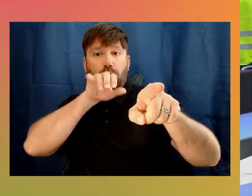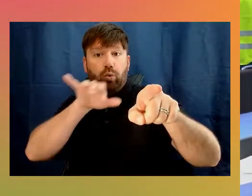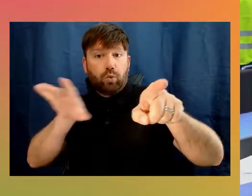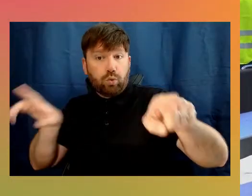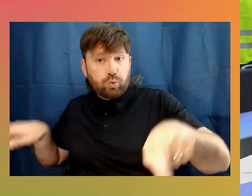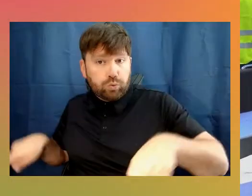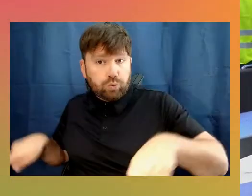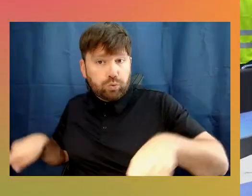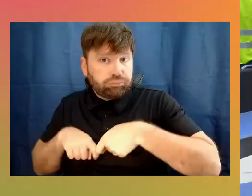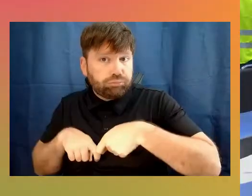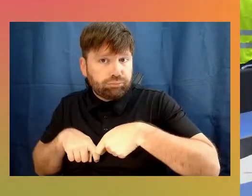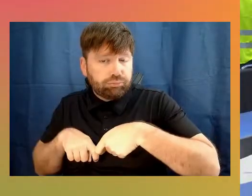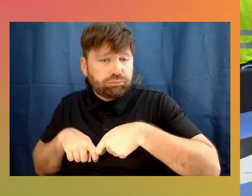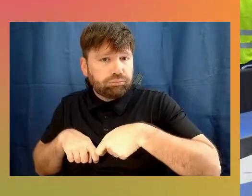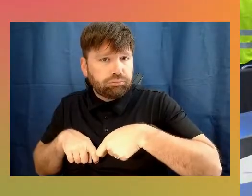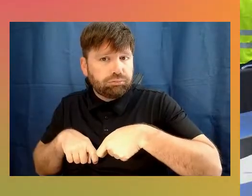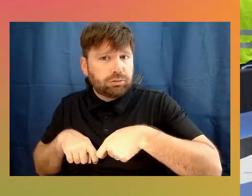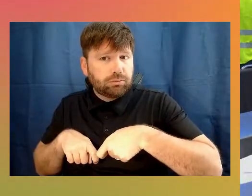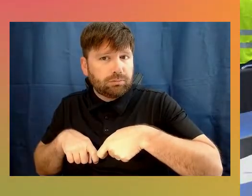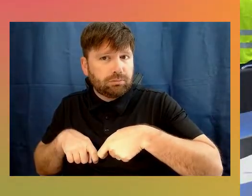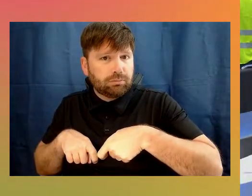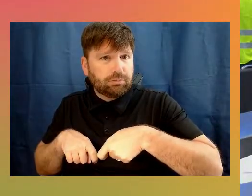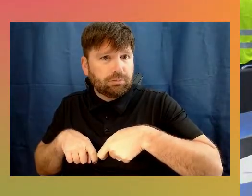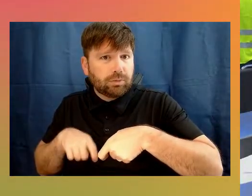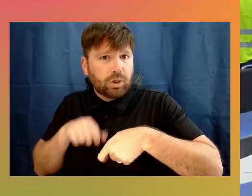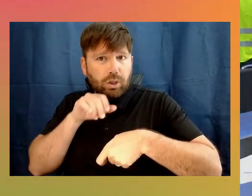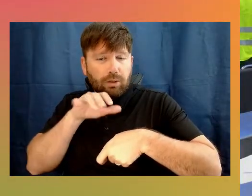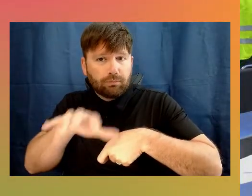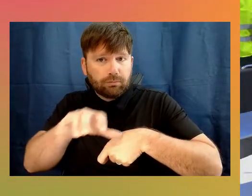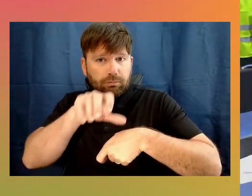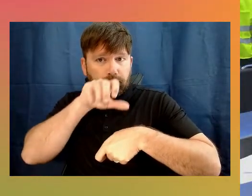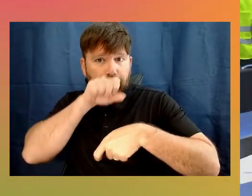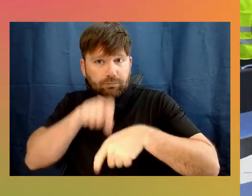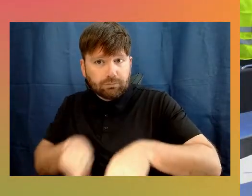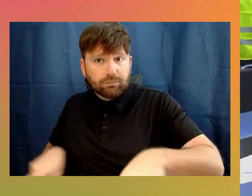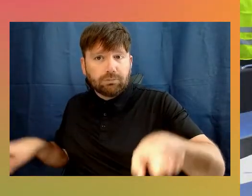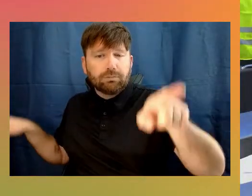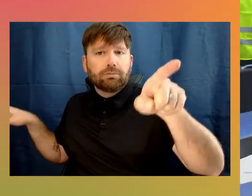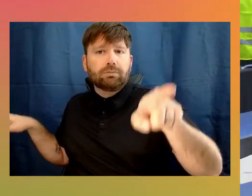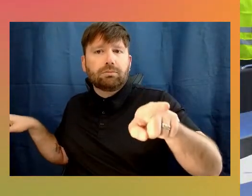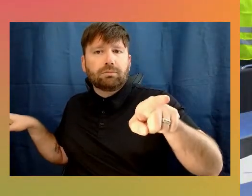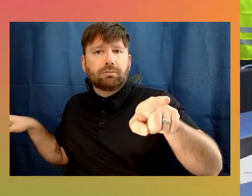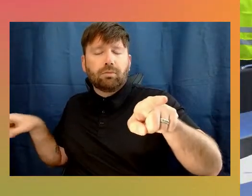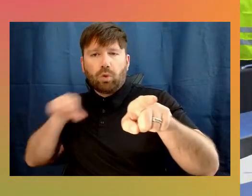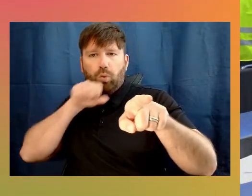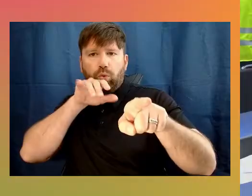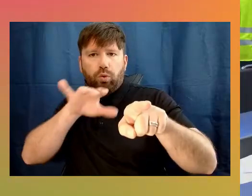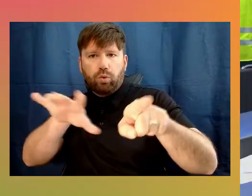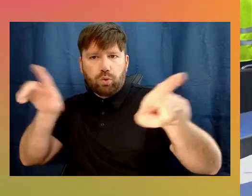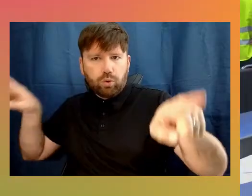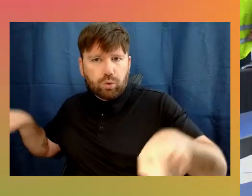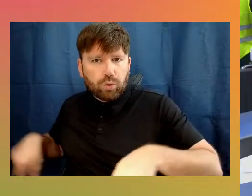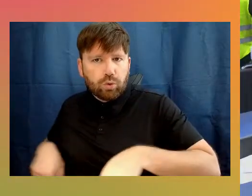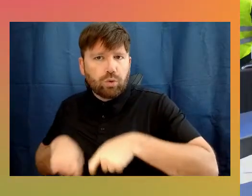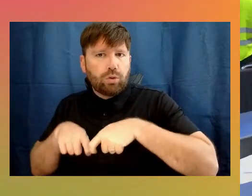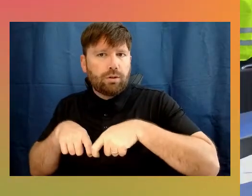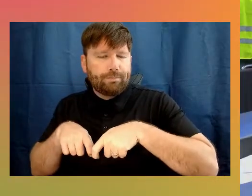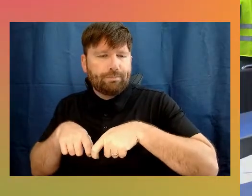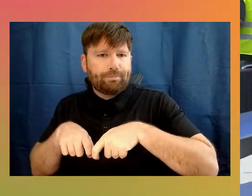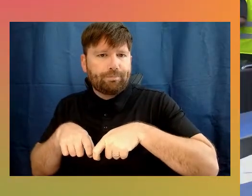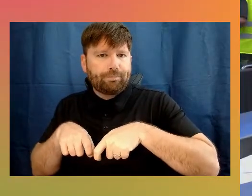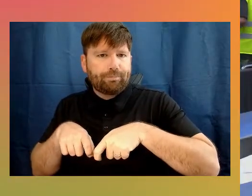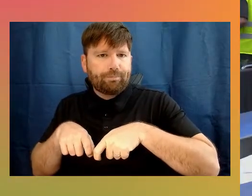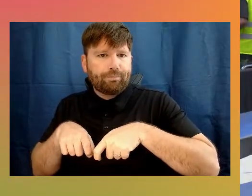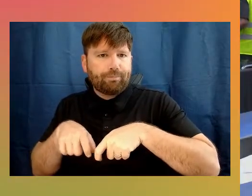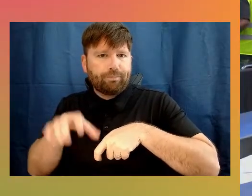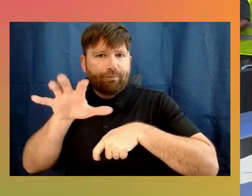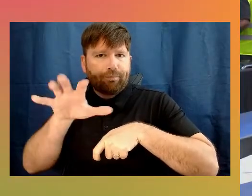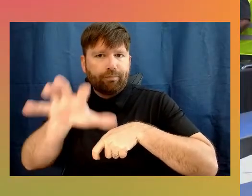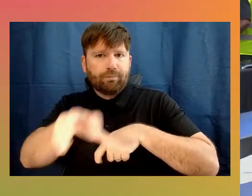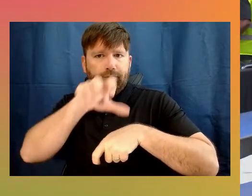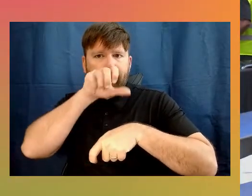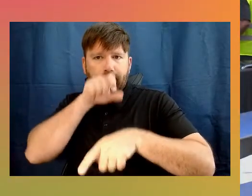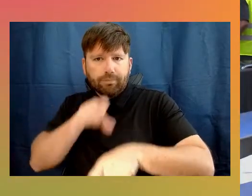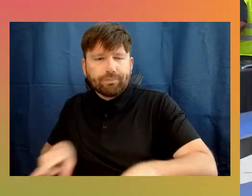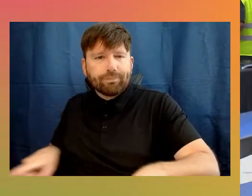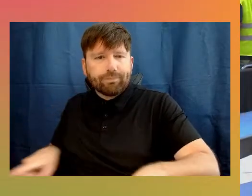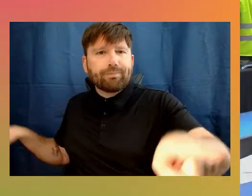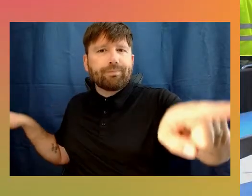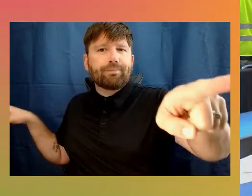UNDER THE BODY SQUEEZE.